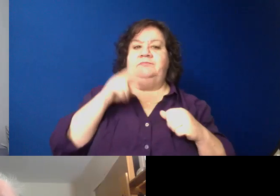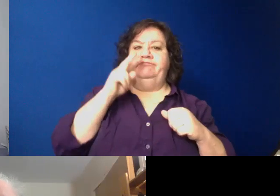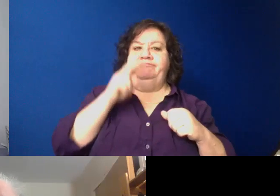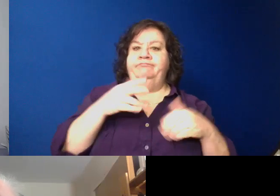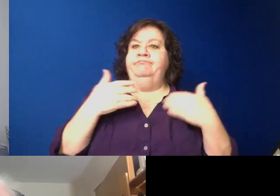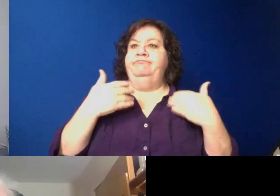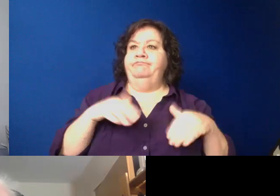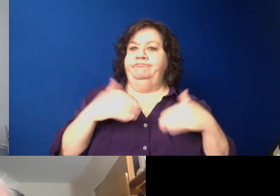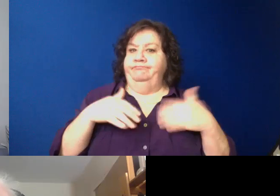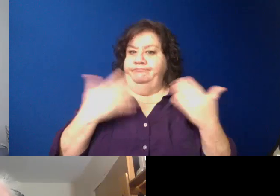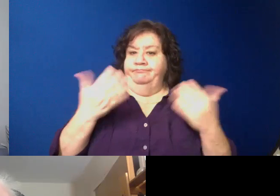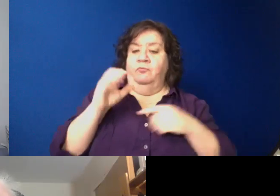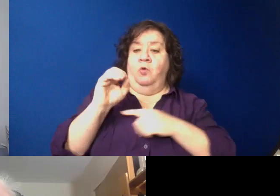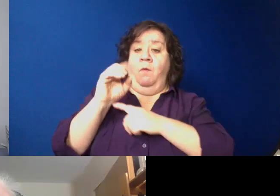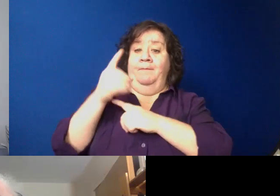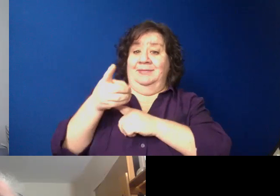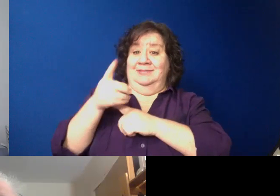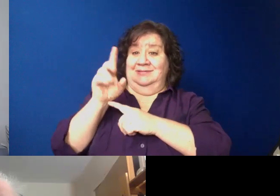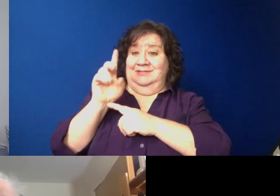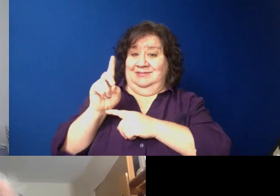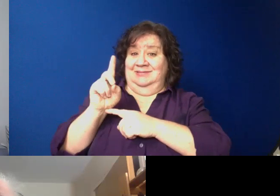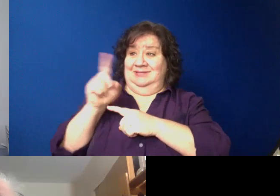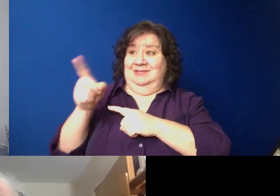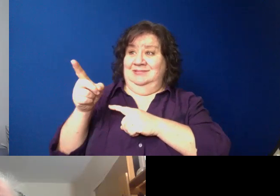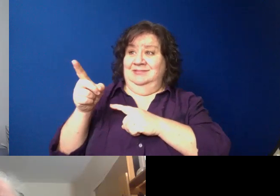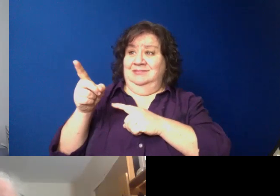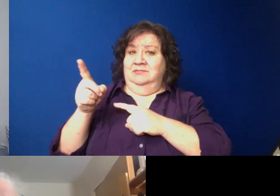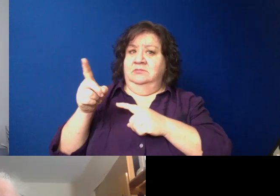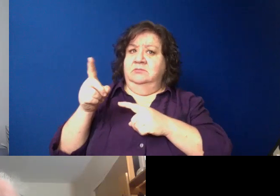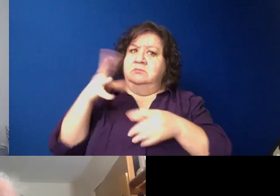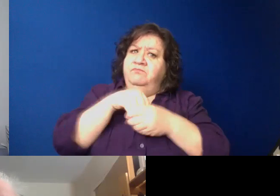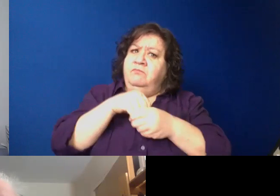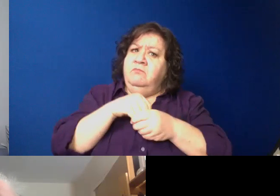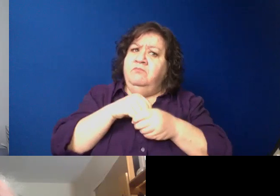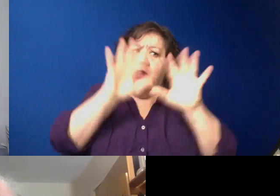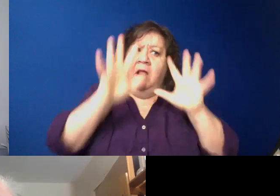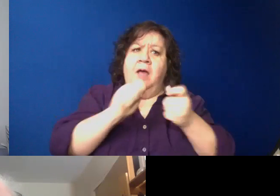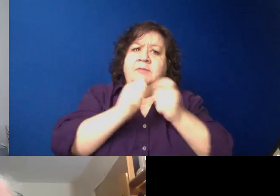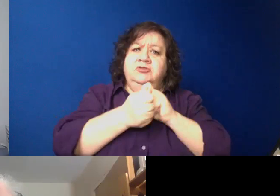first point we we found was that actually opd's are engaging in climate action and are engaging